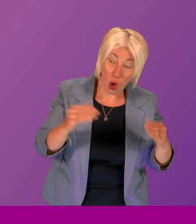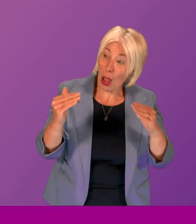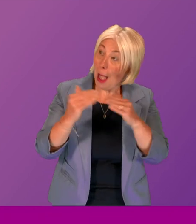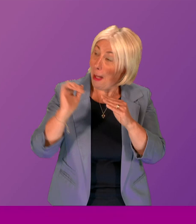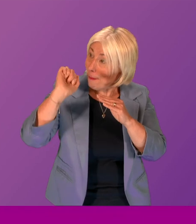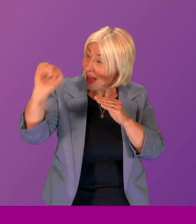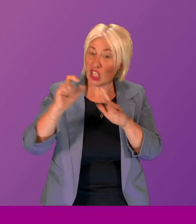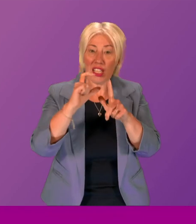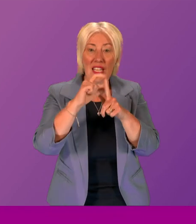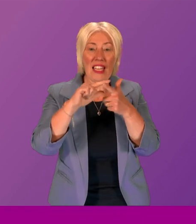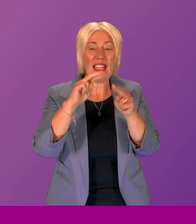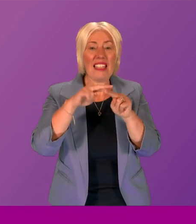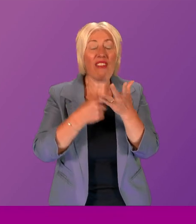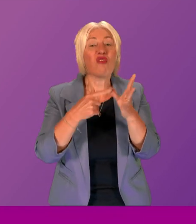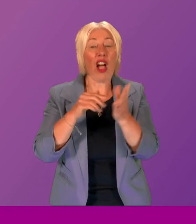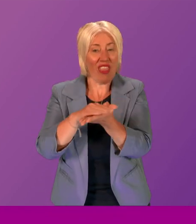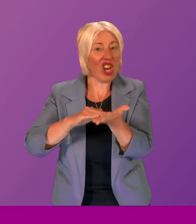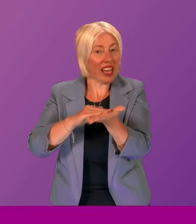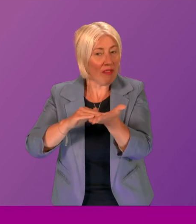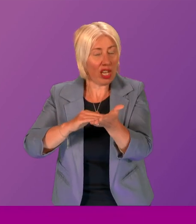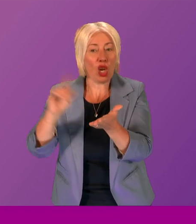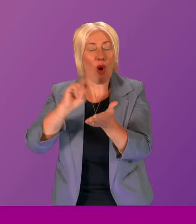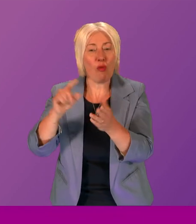the Department for Environment, Food and Rural Affairs definition of an XL bully-type dog.